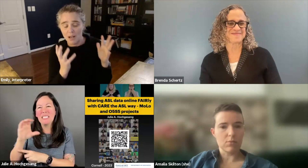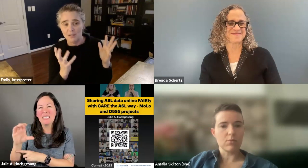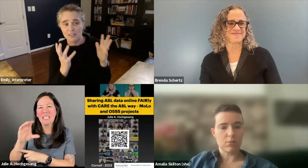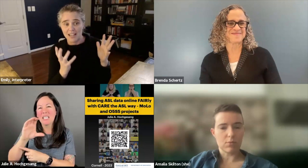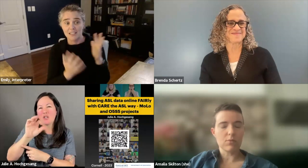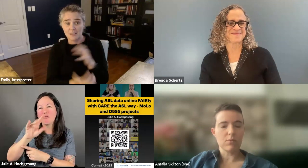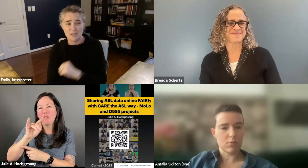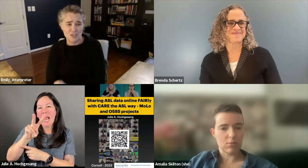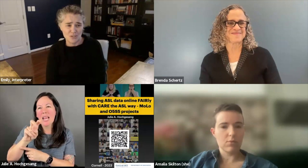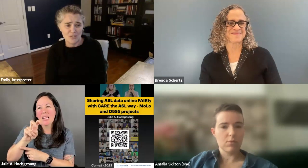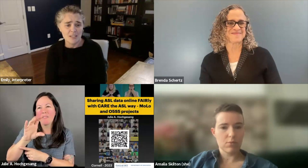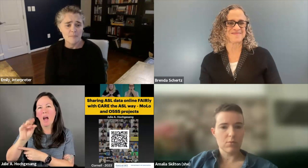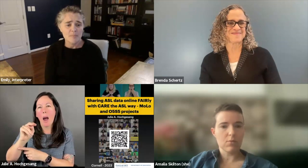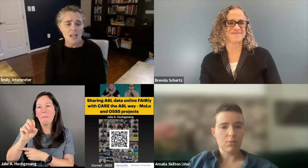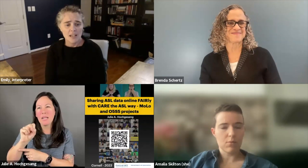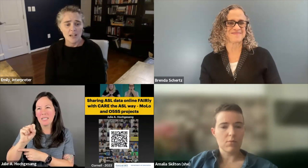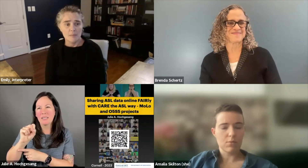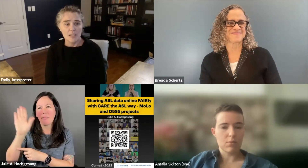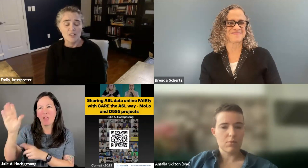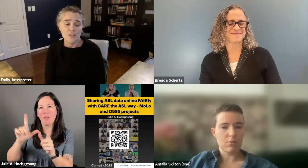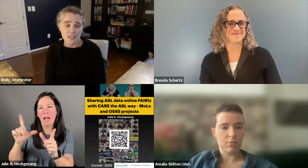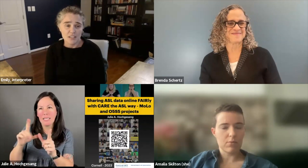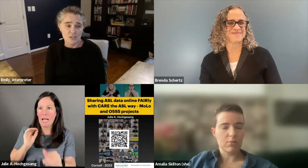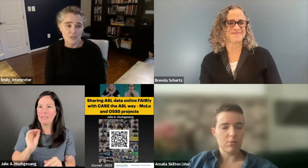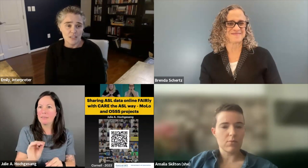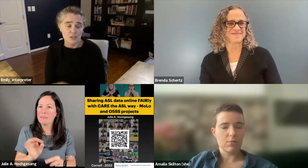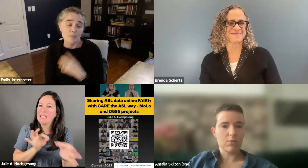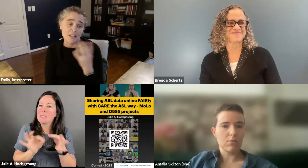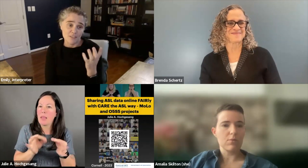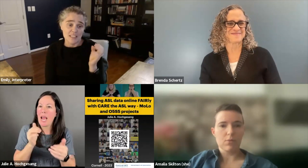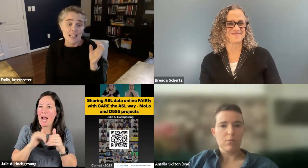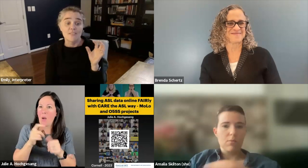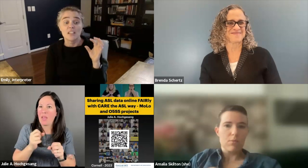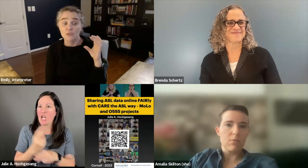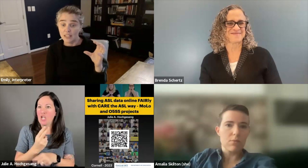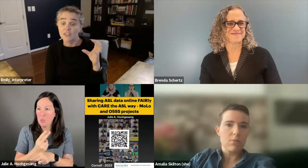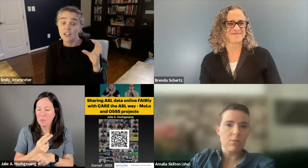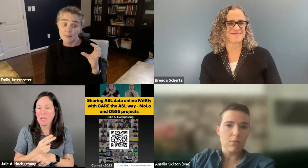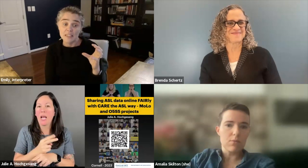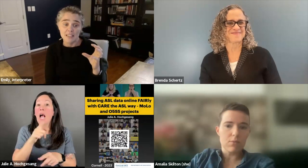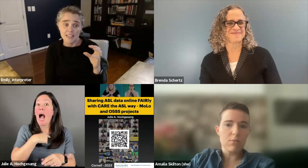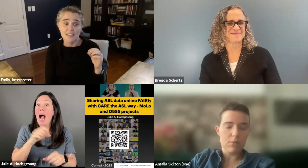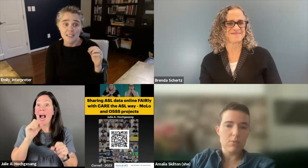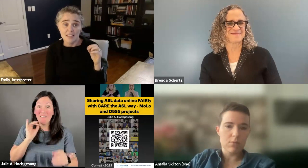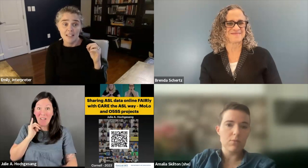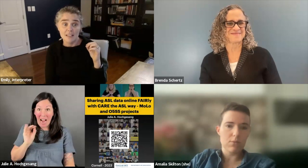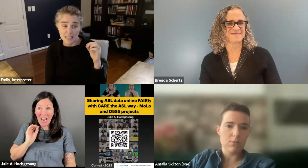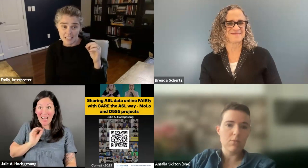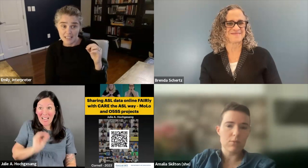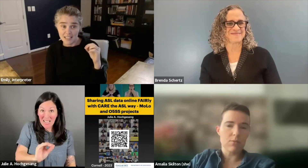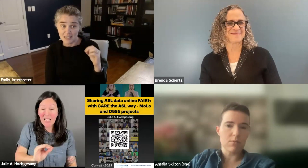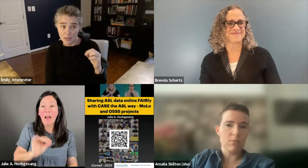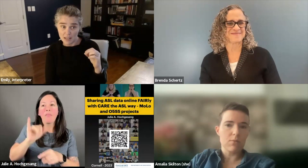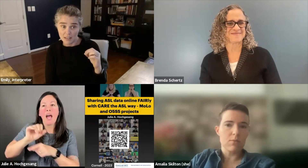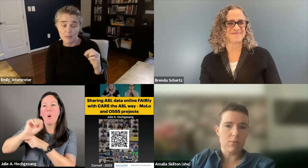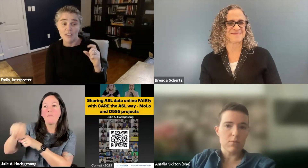the data to be used another issue is or benefit is having Creative Commons licensing licensing at the bottom if I